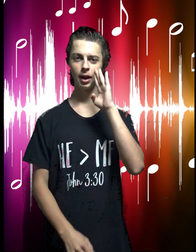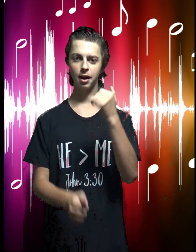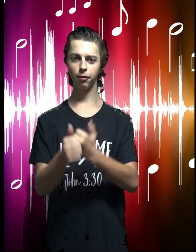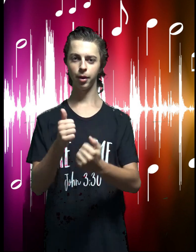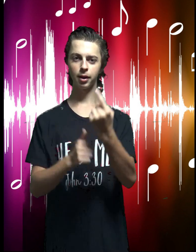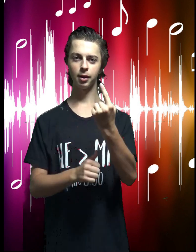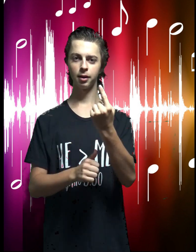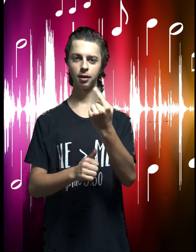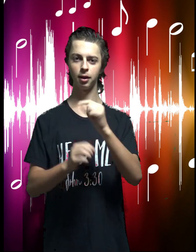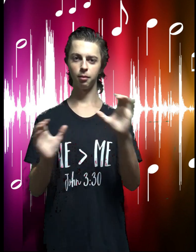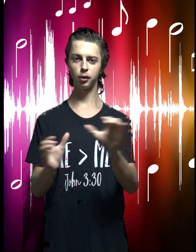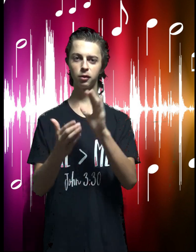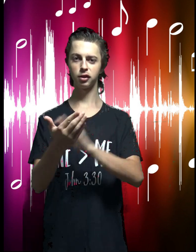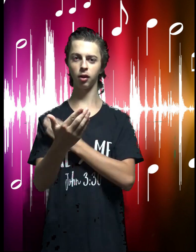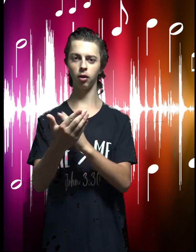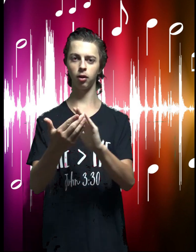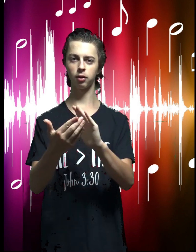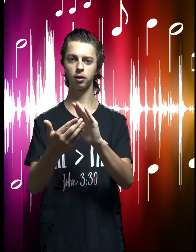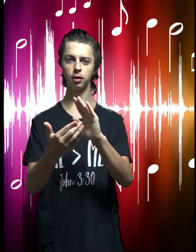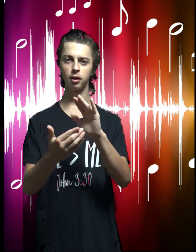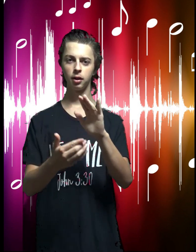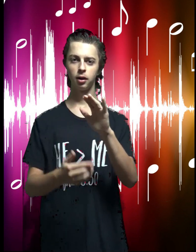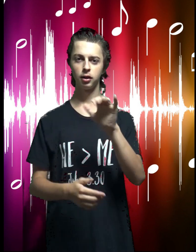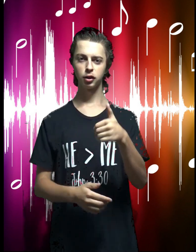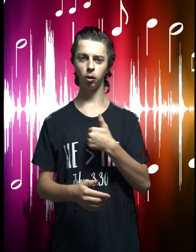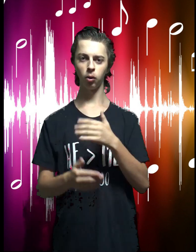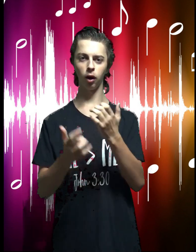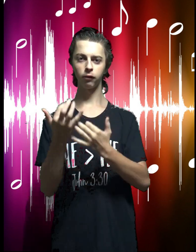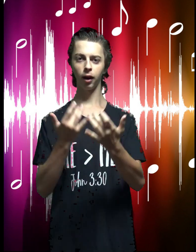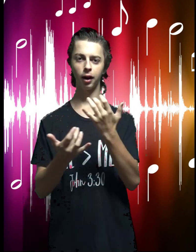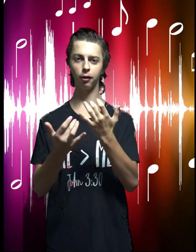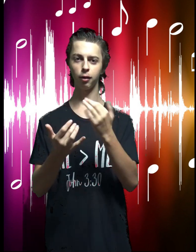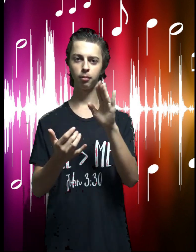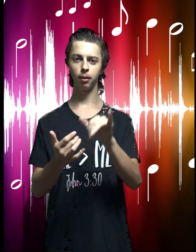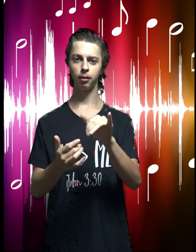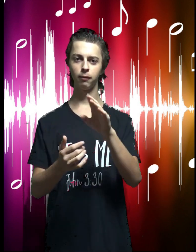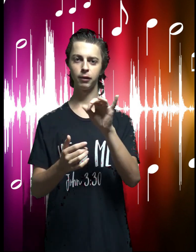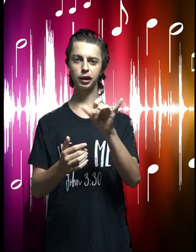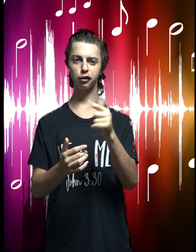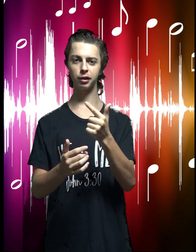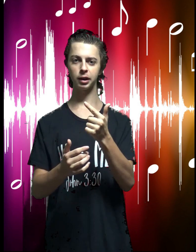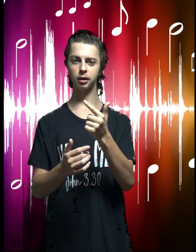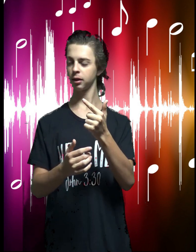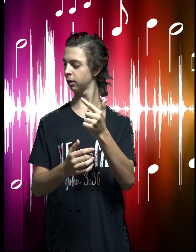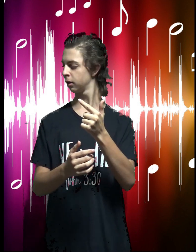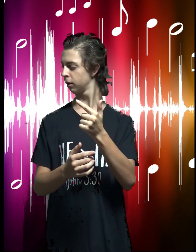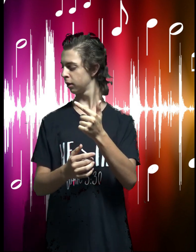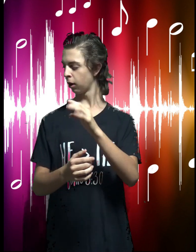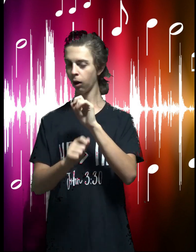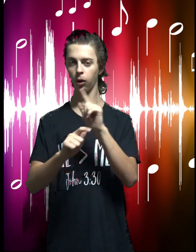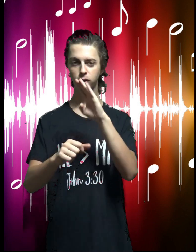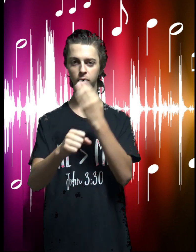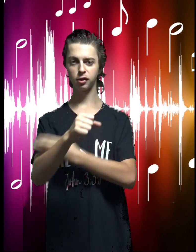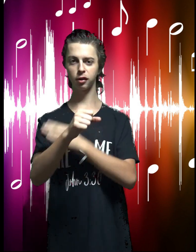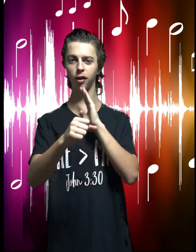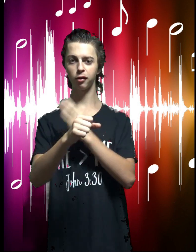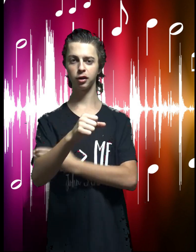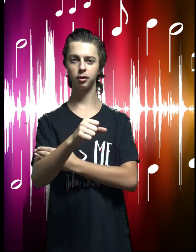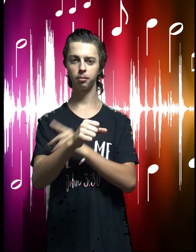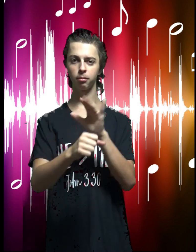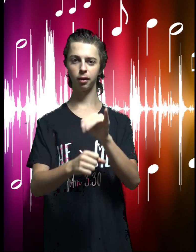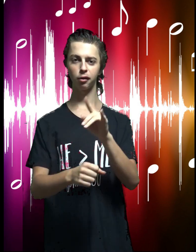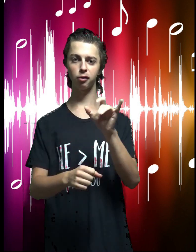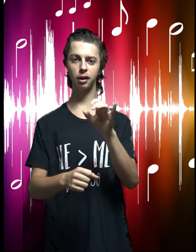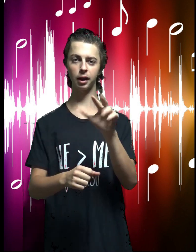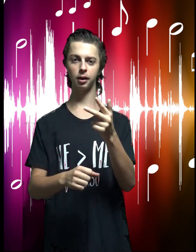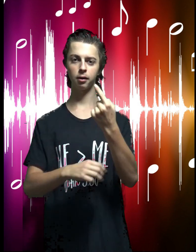Hey everybody! I'm doing the song "Soul on Fire (feat. All Sons and Daughters)" by Third Day